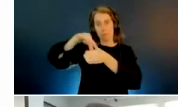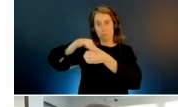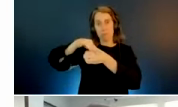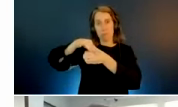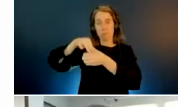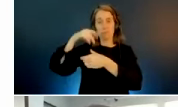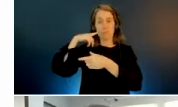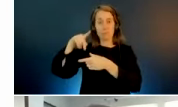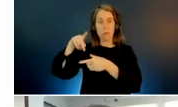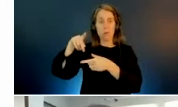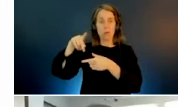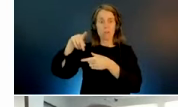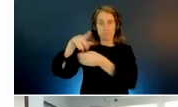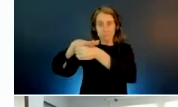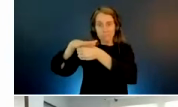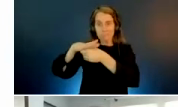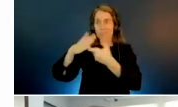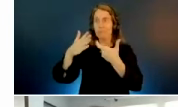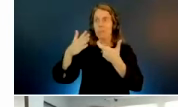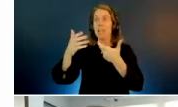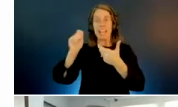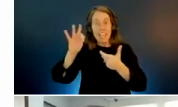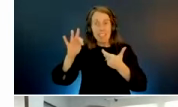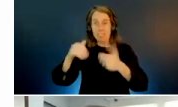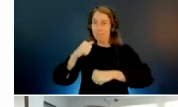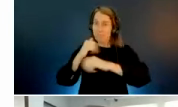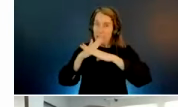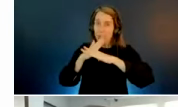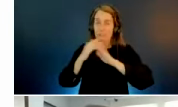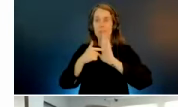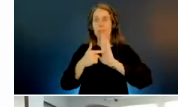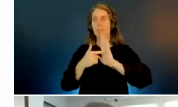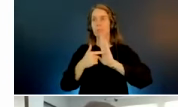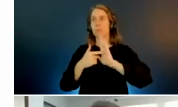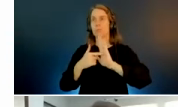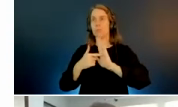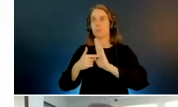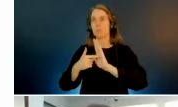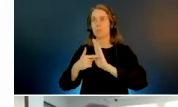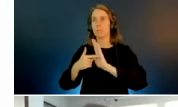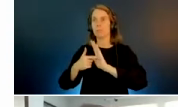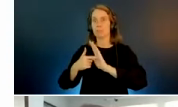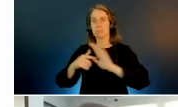um there's a really steep parking lot um and you are a wheelchair user and you can't